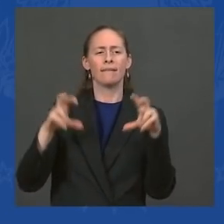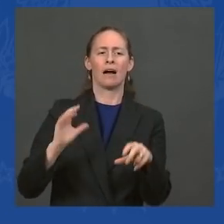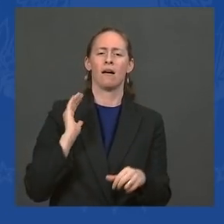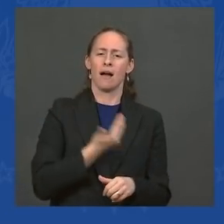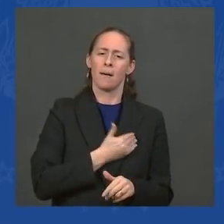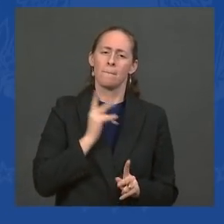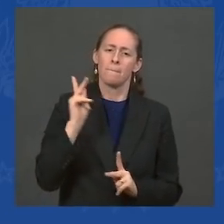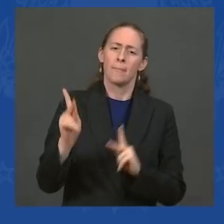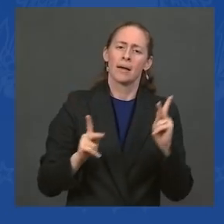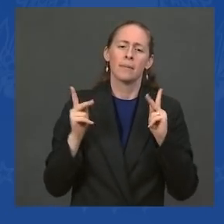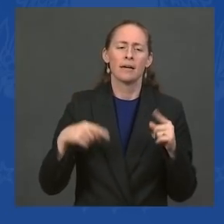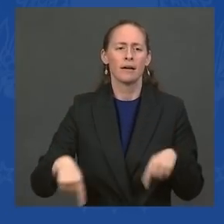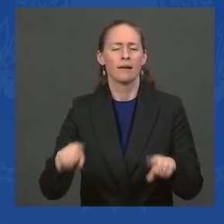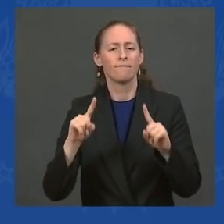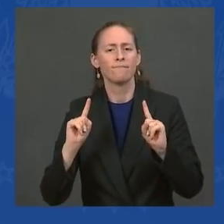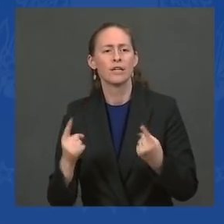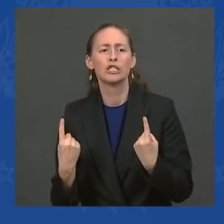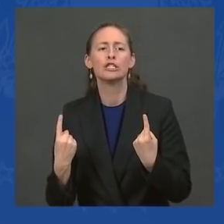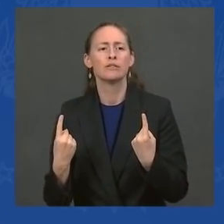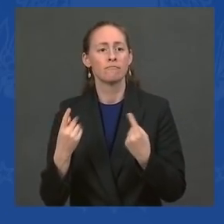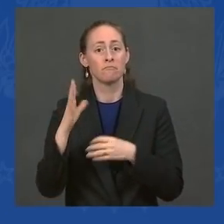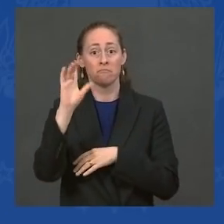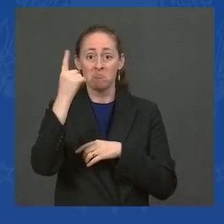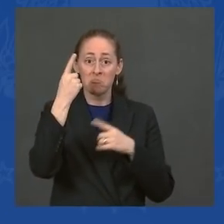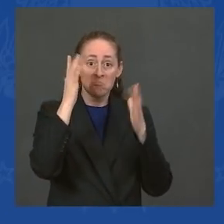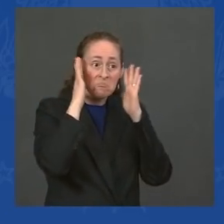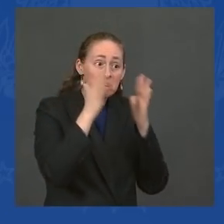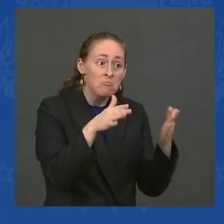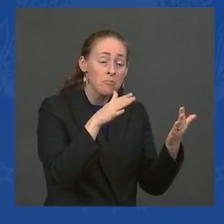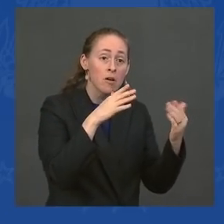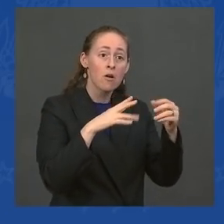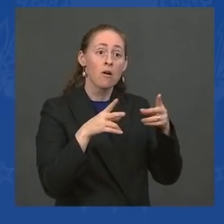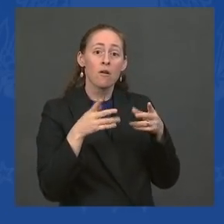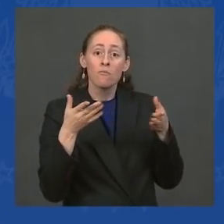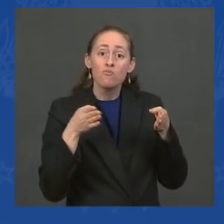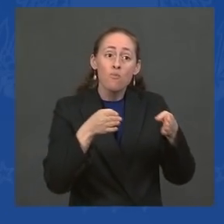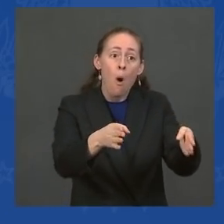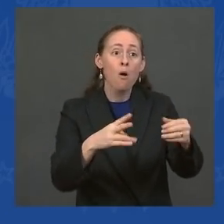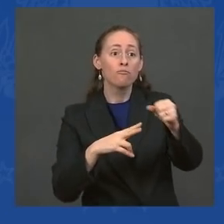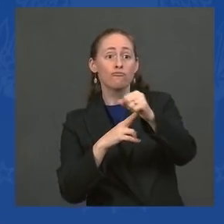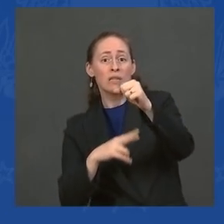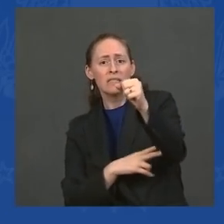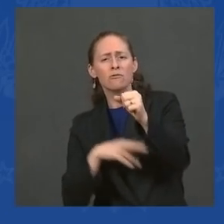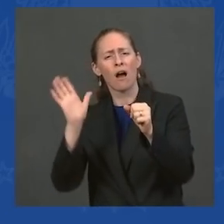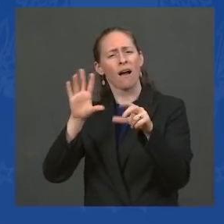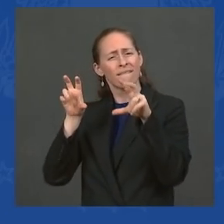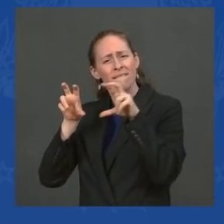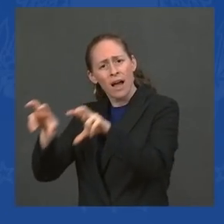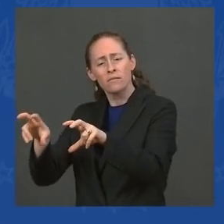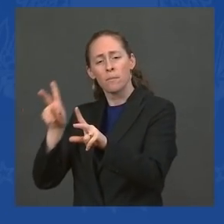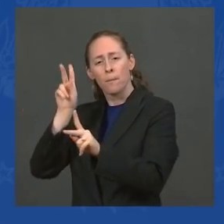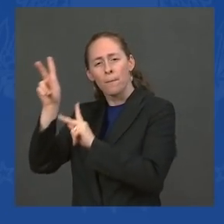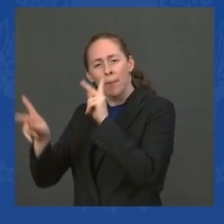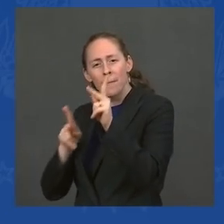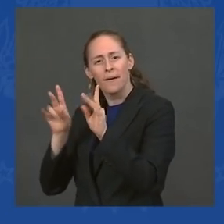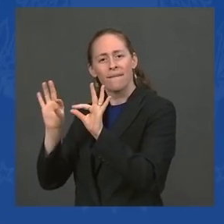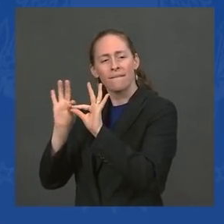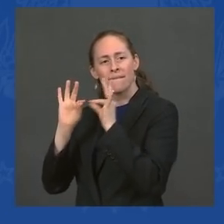Not only our roads, our highways, our bridges, but on our people and on our families. And we didn't just build the Interstate Highway System